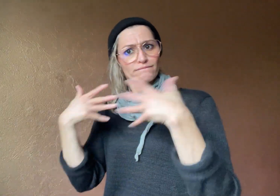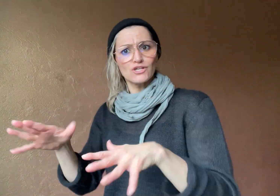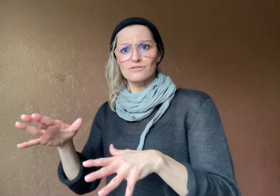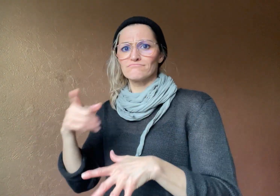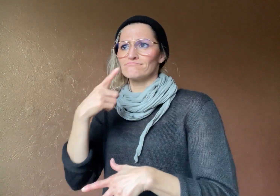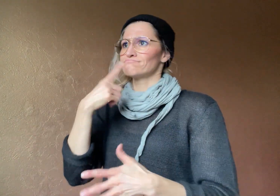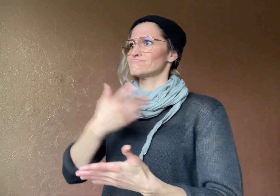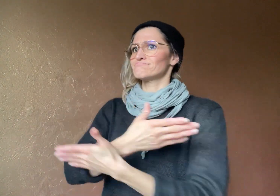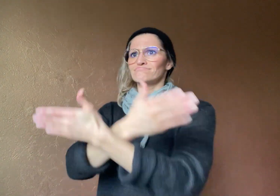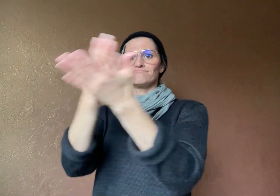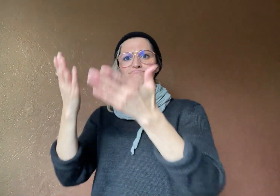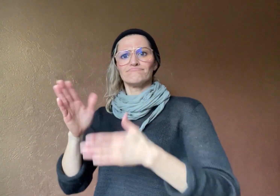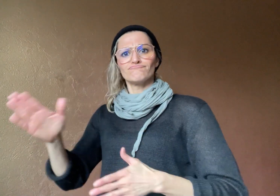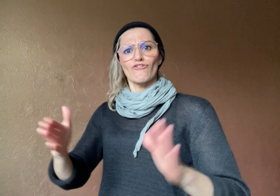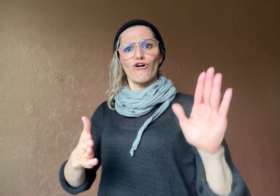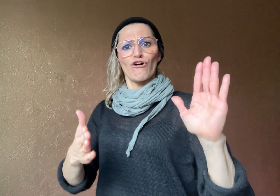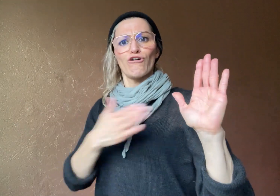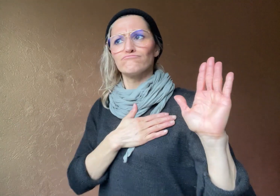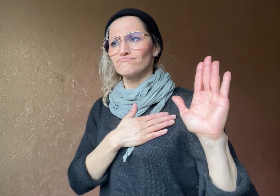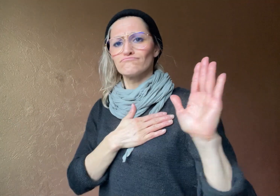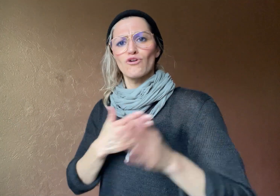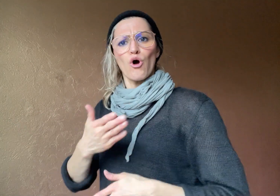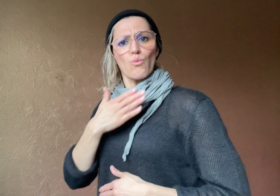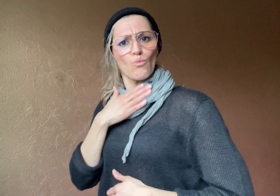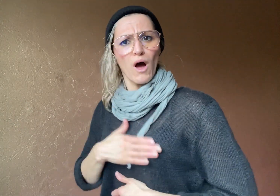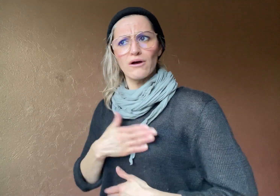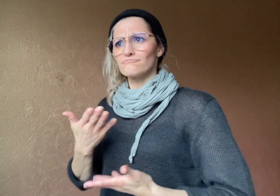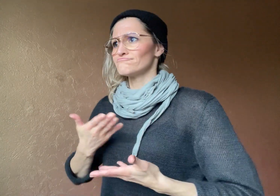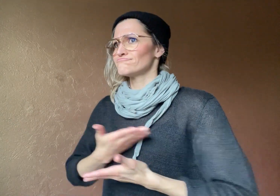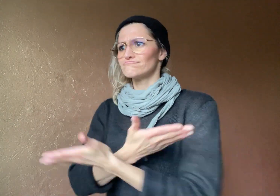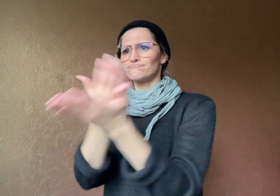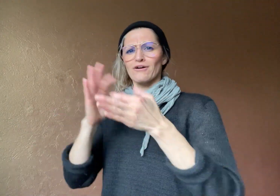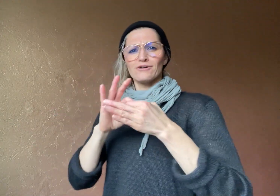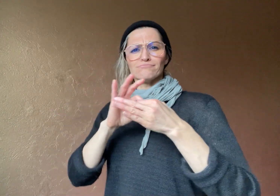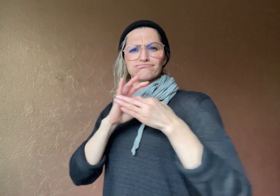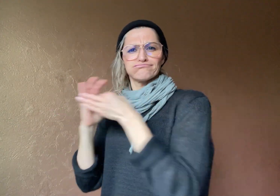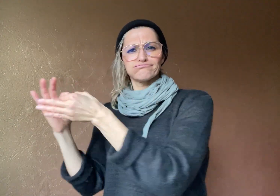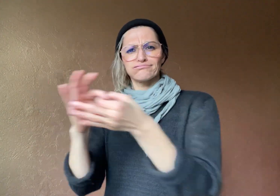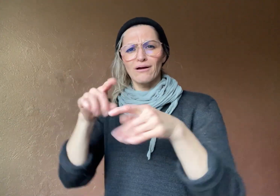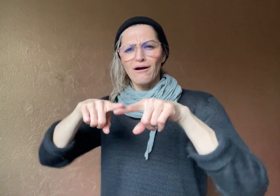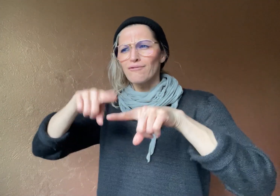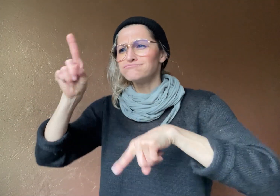of being "United in Diversity,"